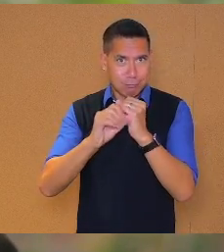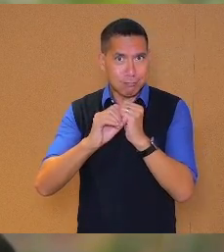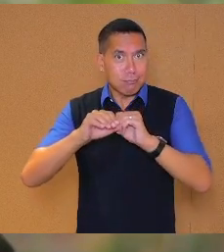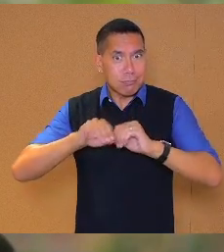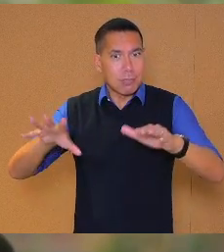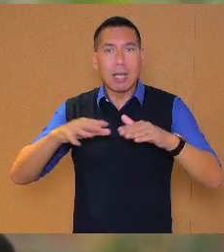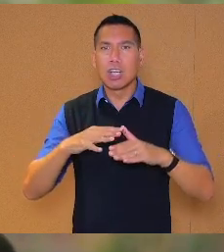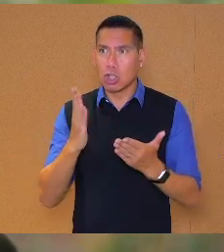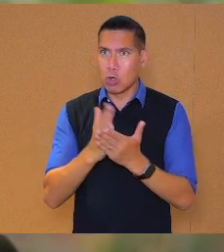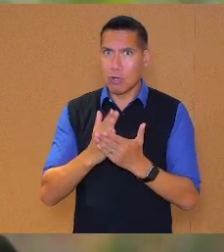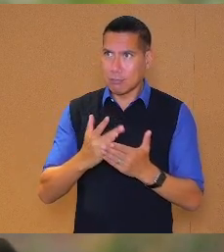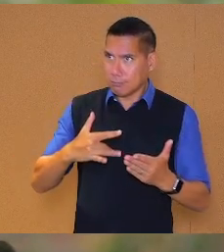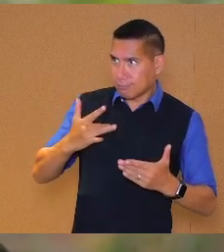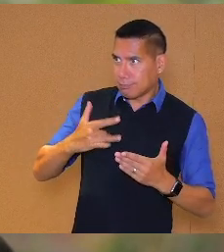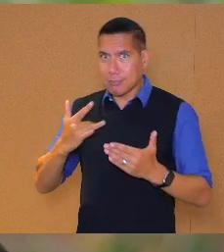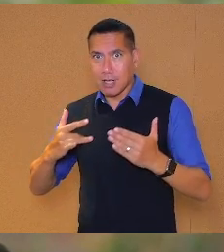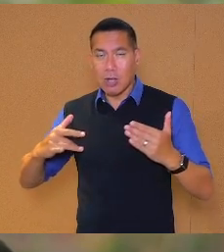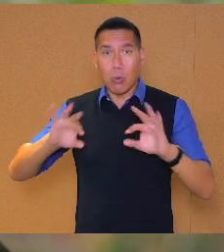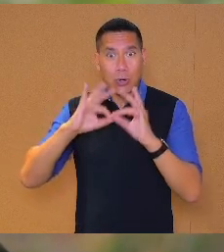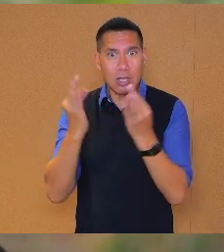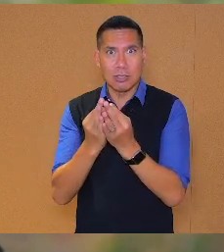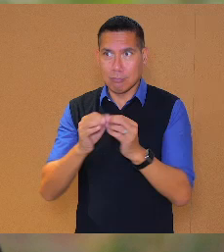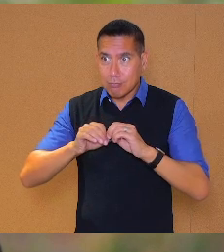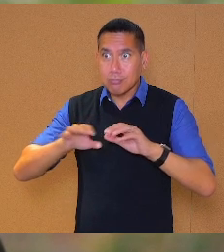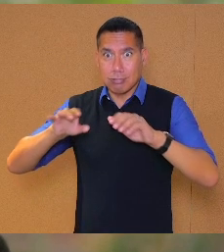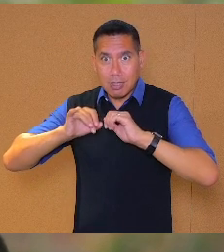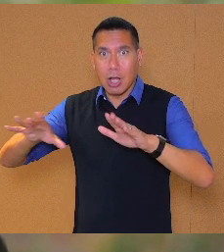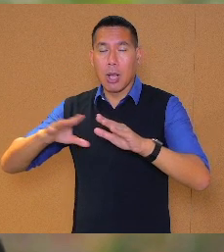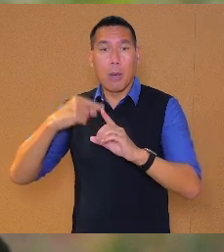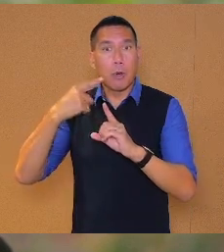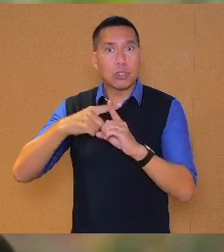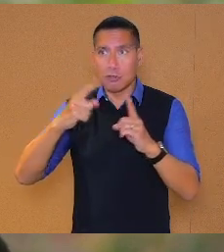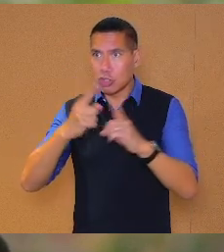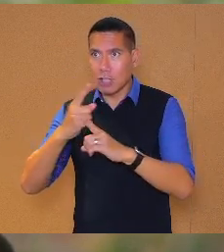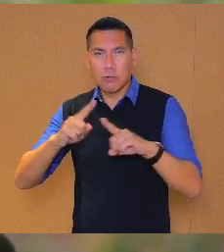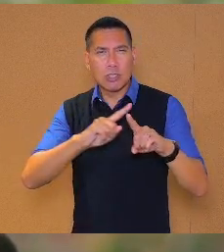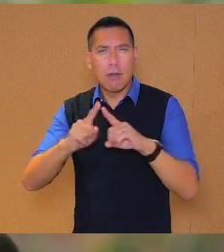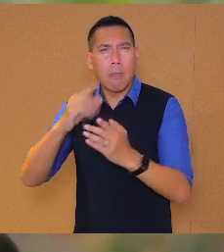organisation that encourages positive change in different